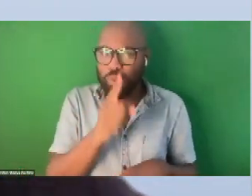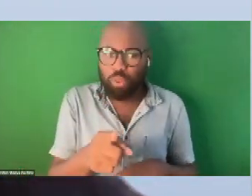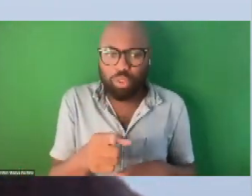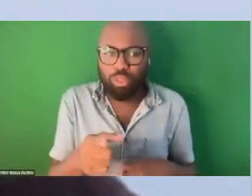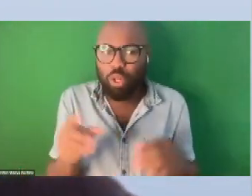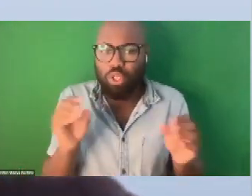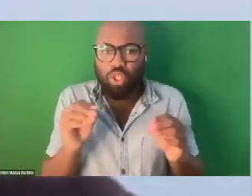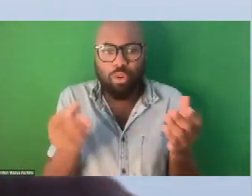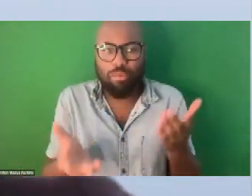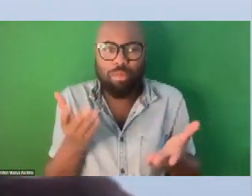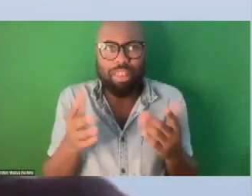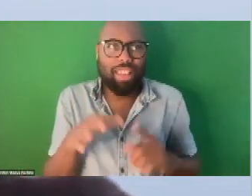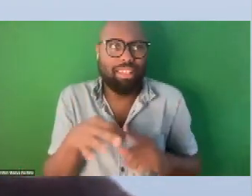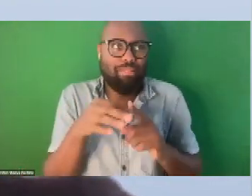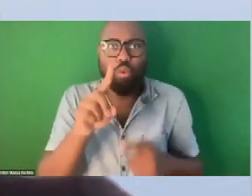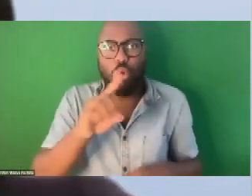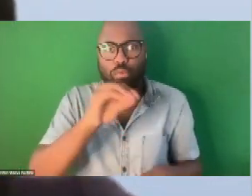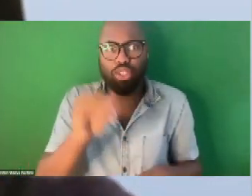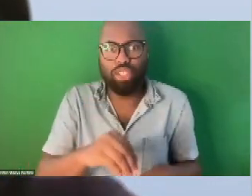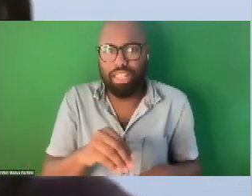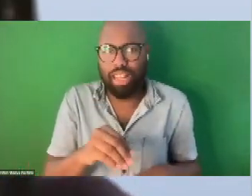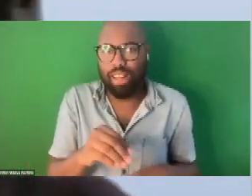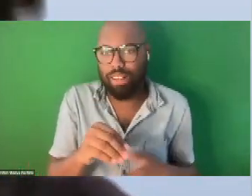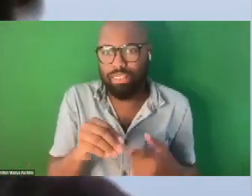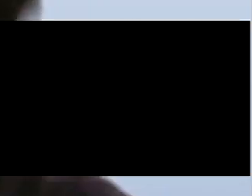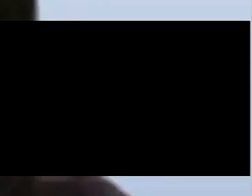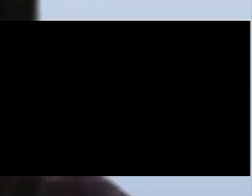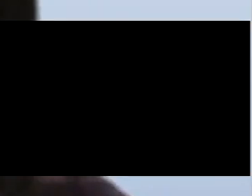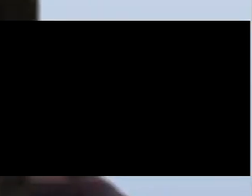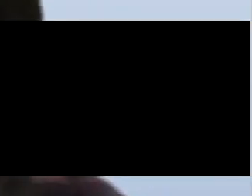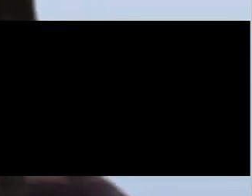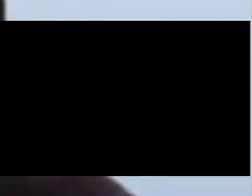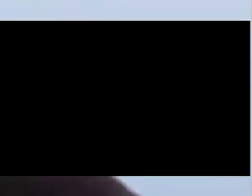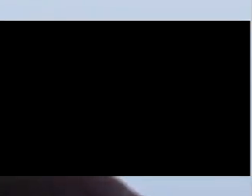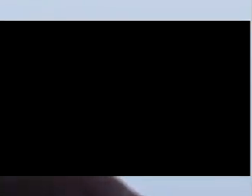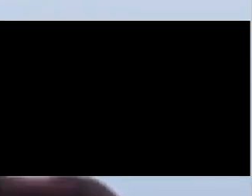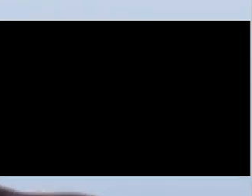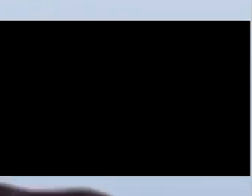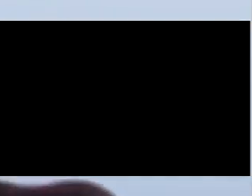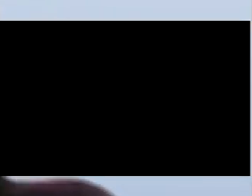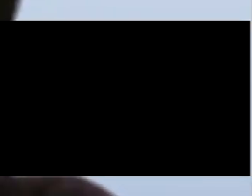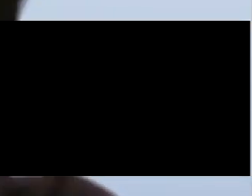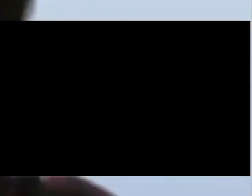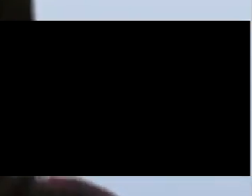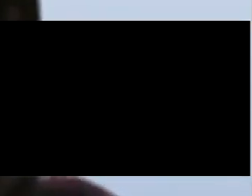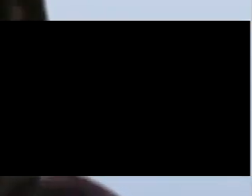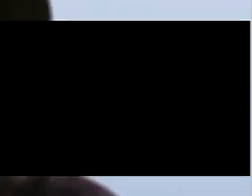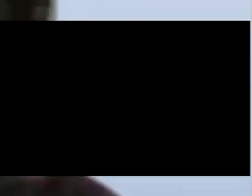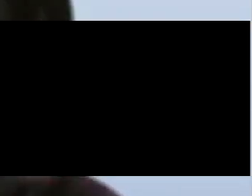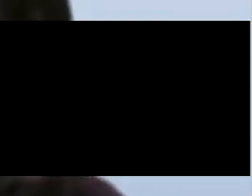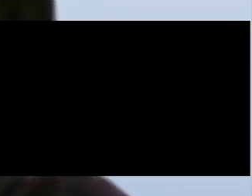1% is going to be able to avoid home and community based needs.